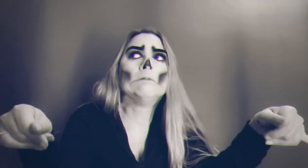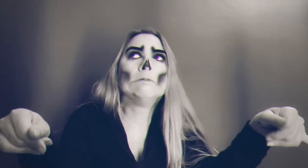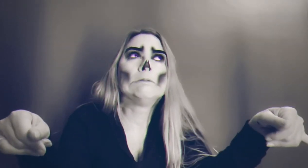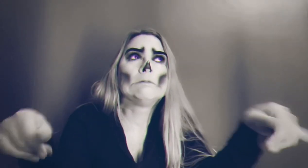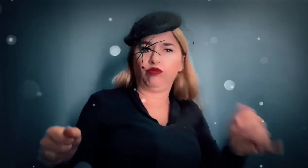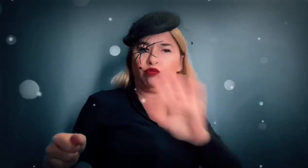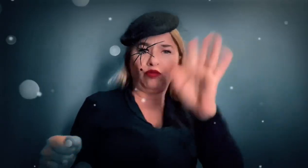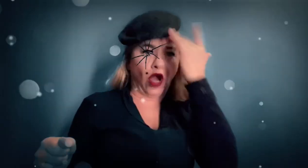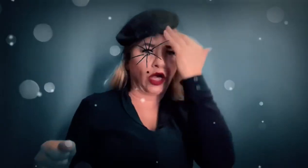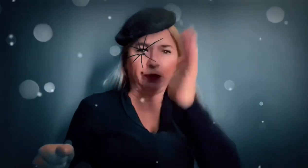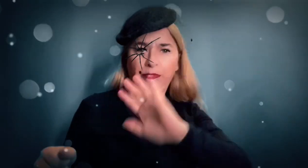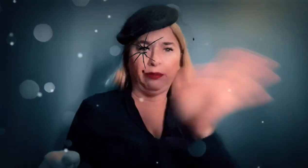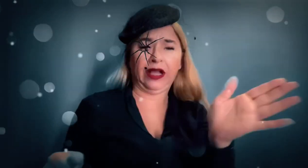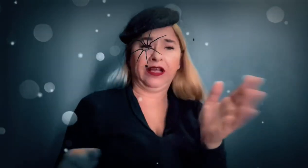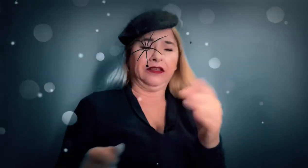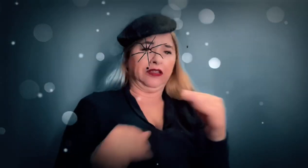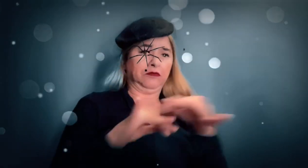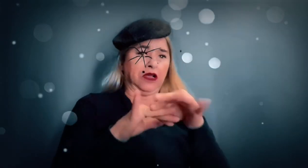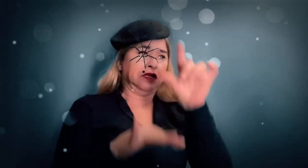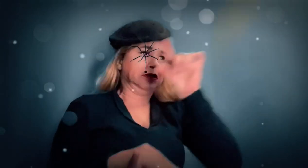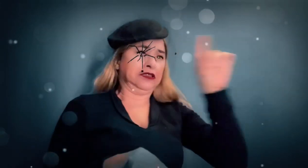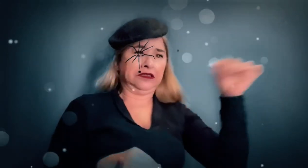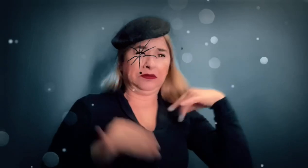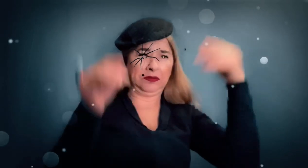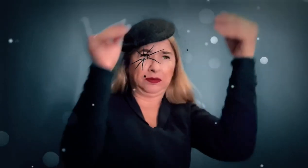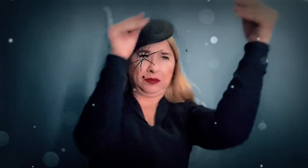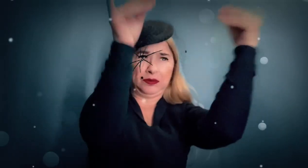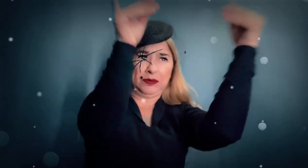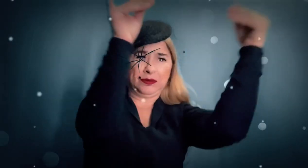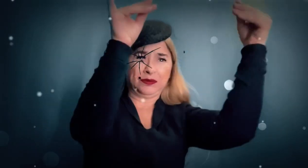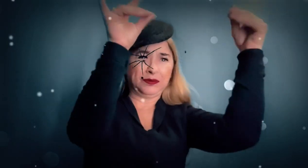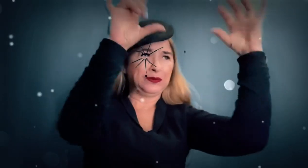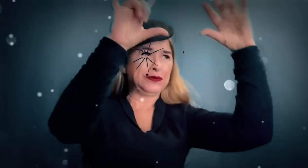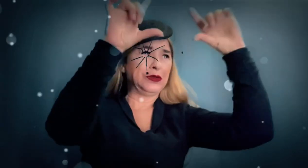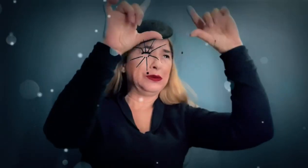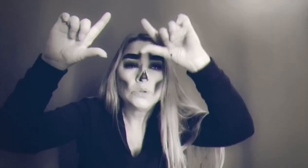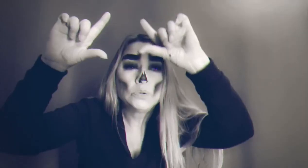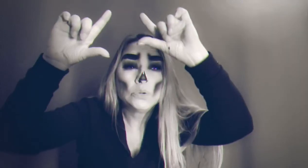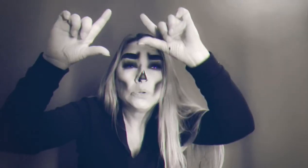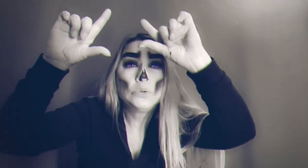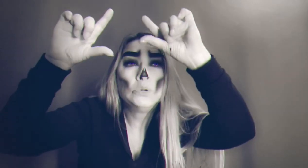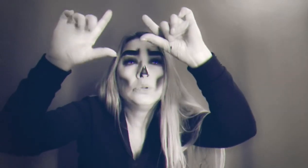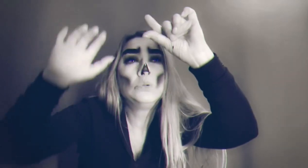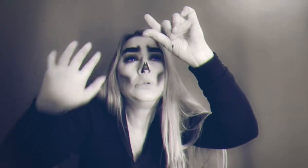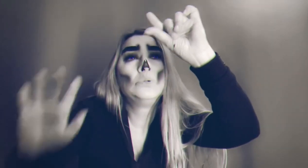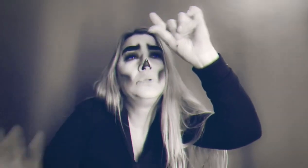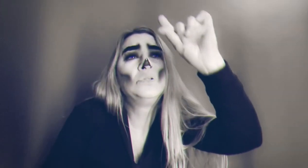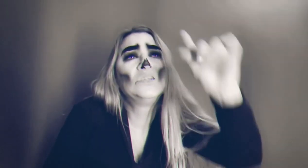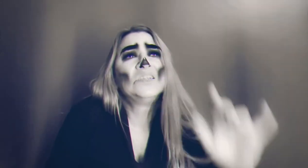“Don't worry about me!” And he leaves. My husband's figure shrinks in the rearview mirror.